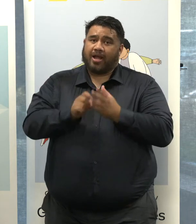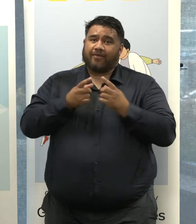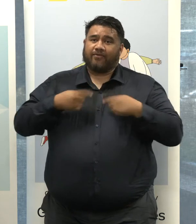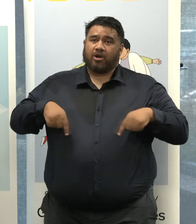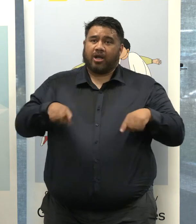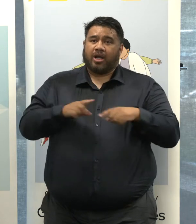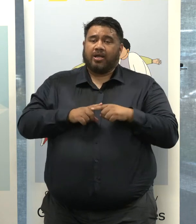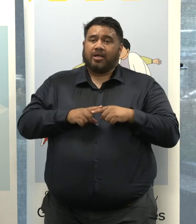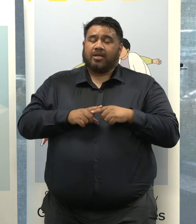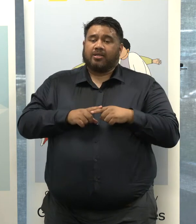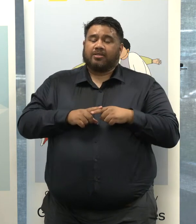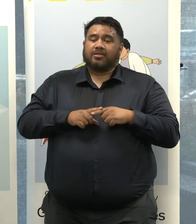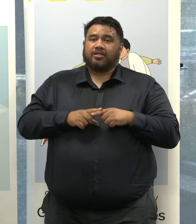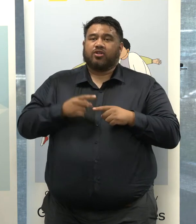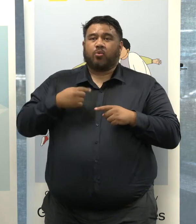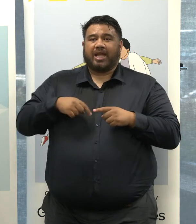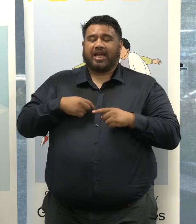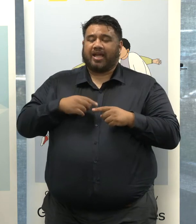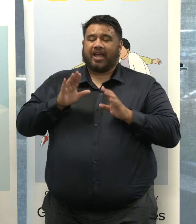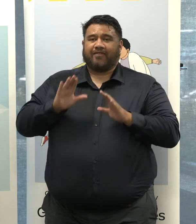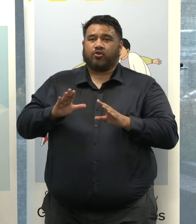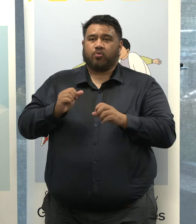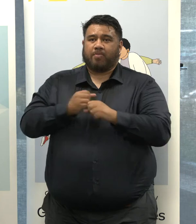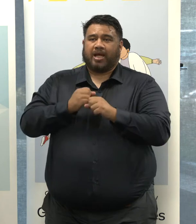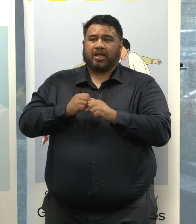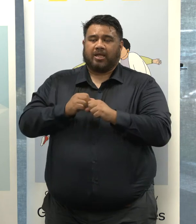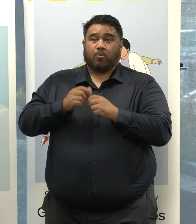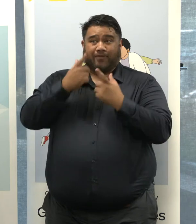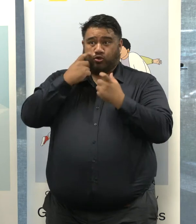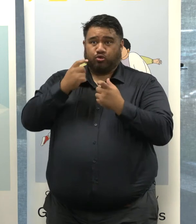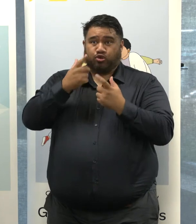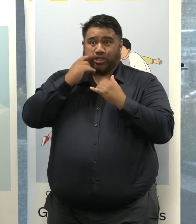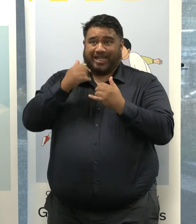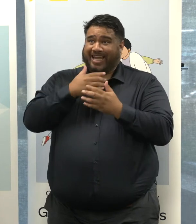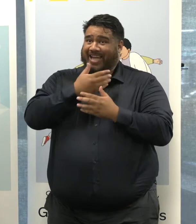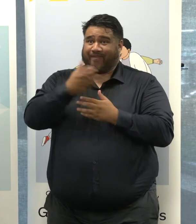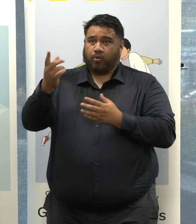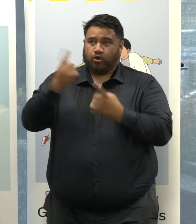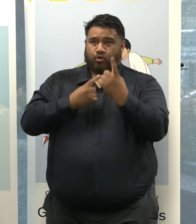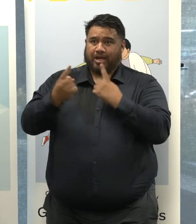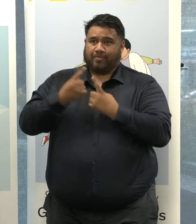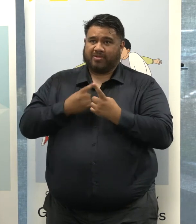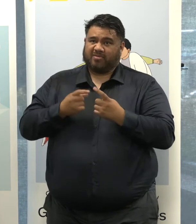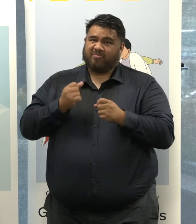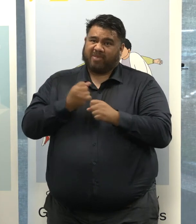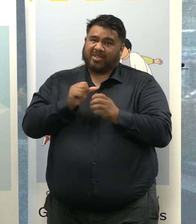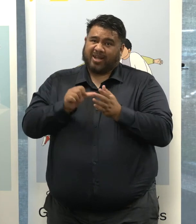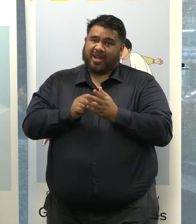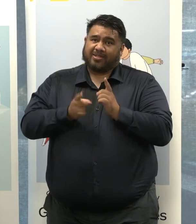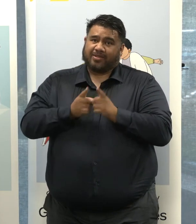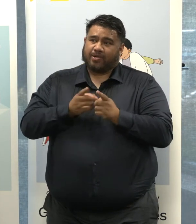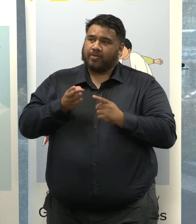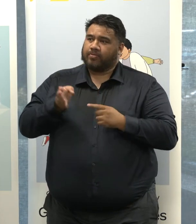turn out to be COVID positive and they will not have told us they had any symptoms. It is actually quite a struggle and we have to put up more